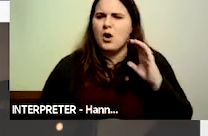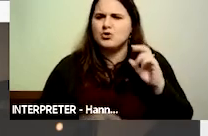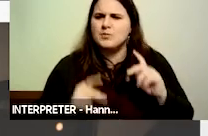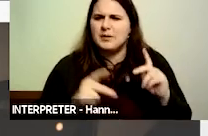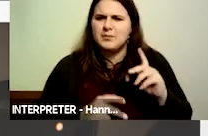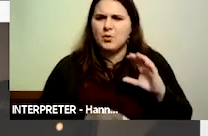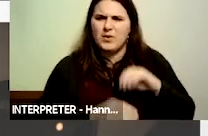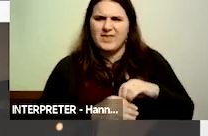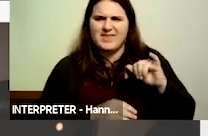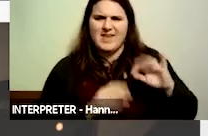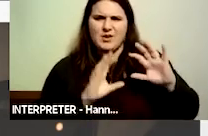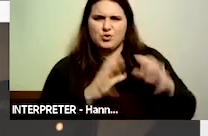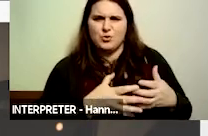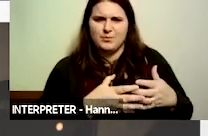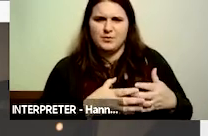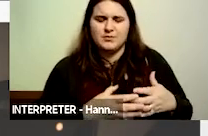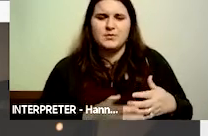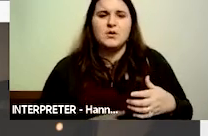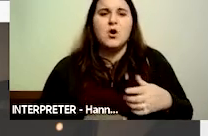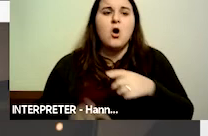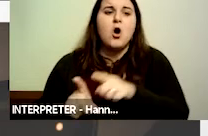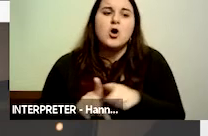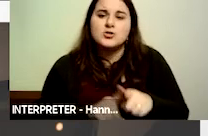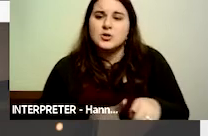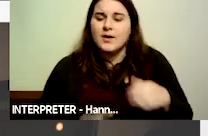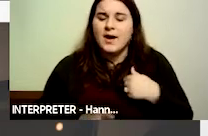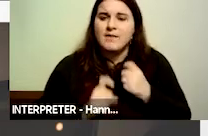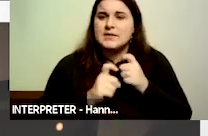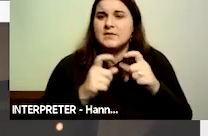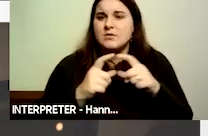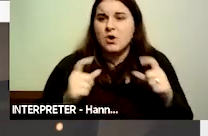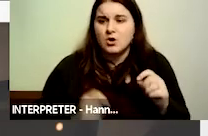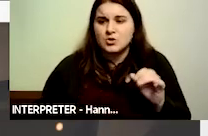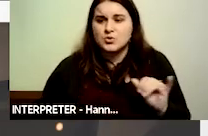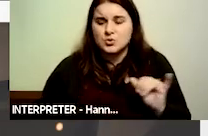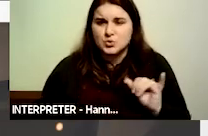now you can also see it says, gift cards on there. So what we did around that is we